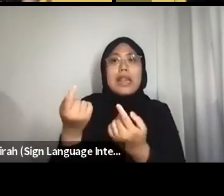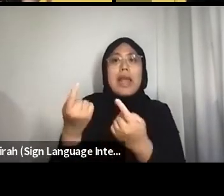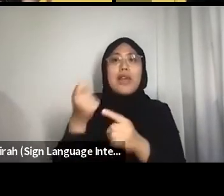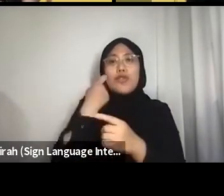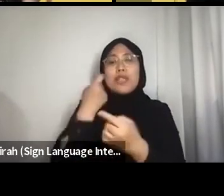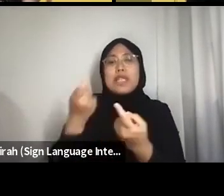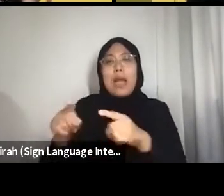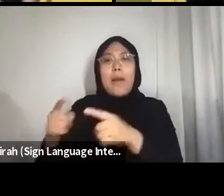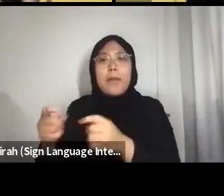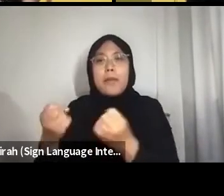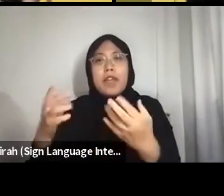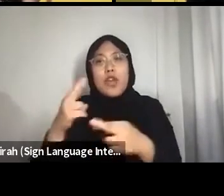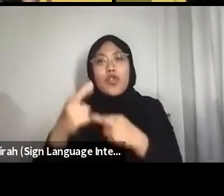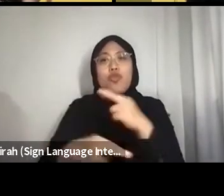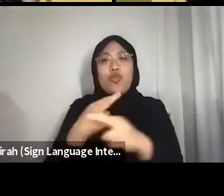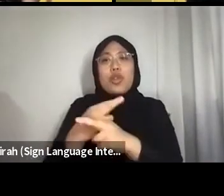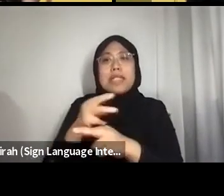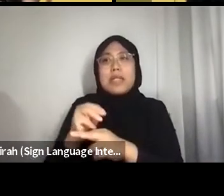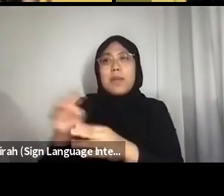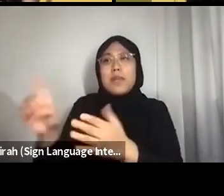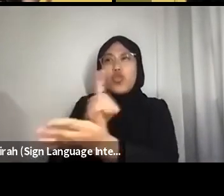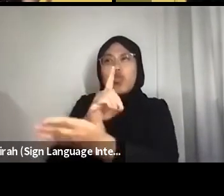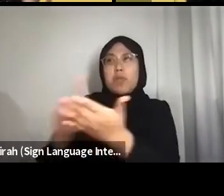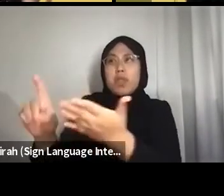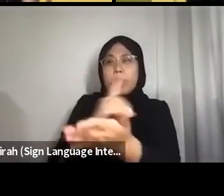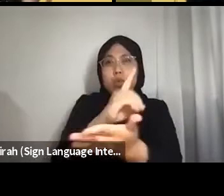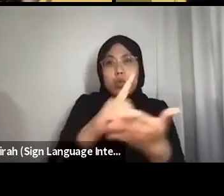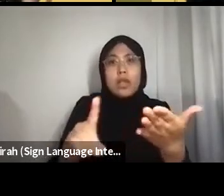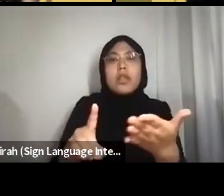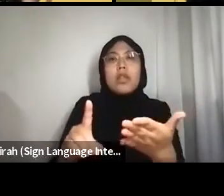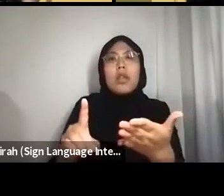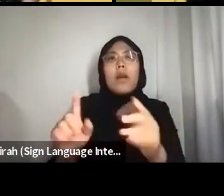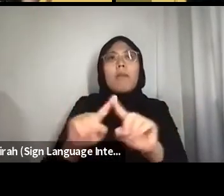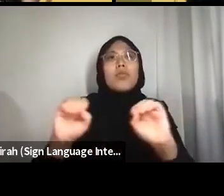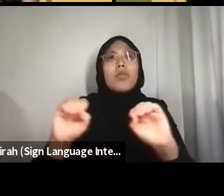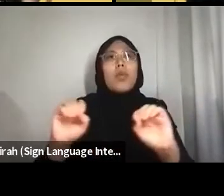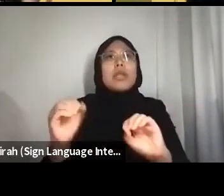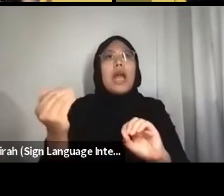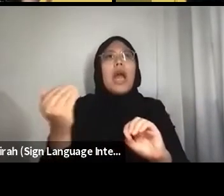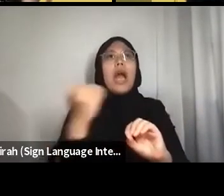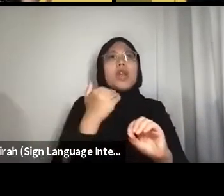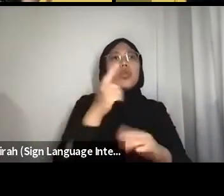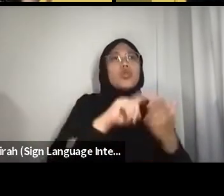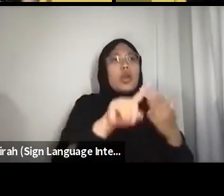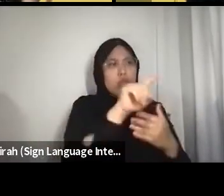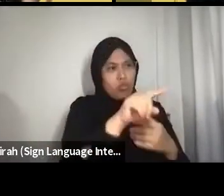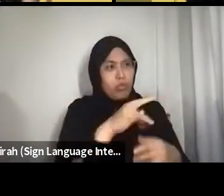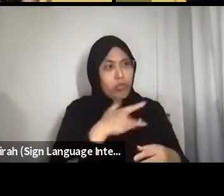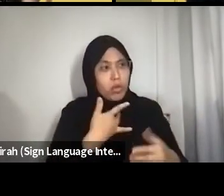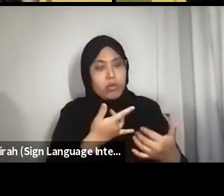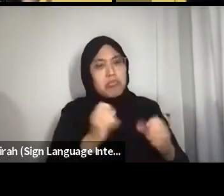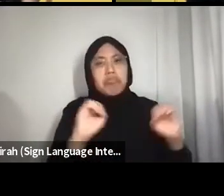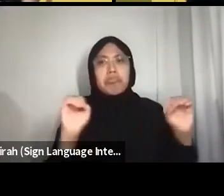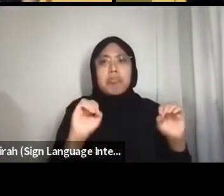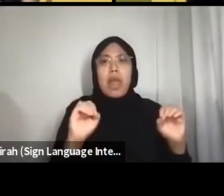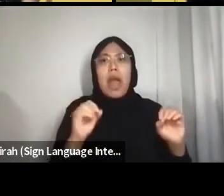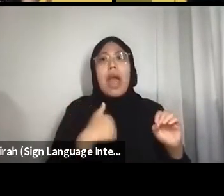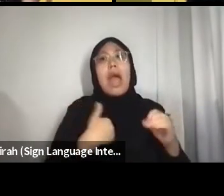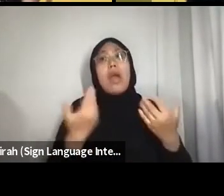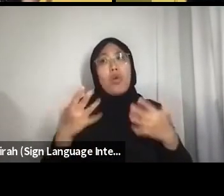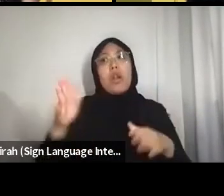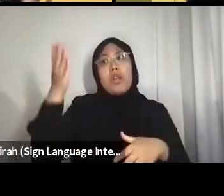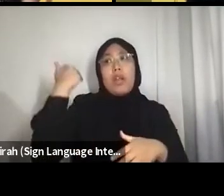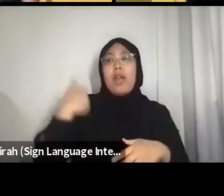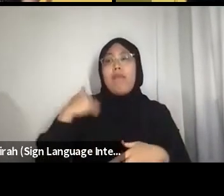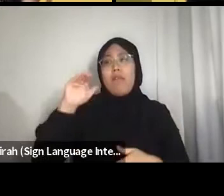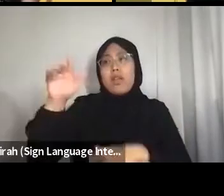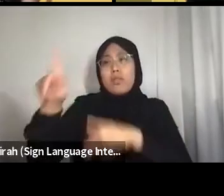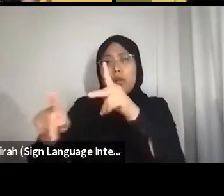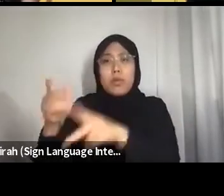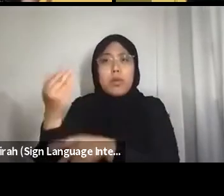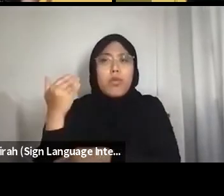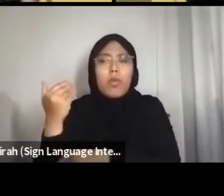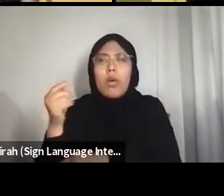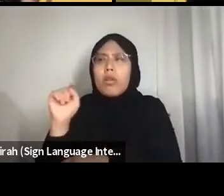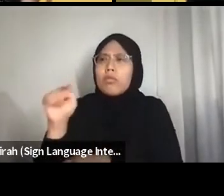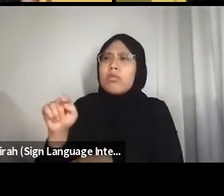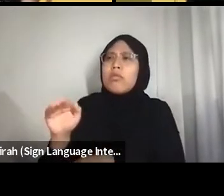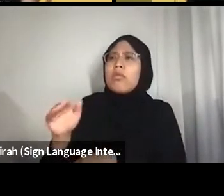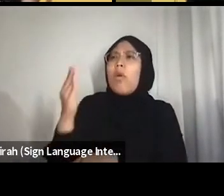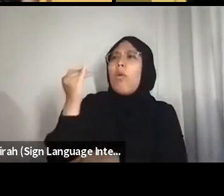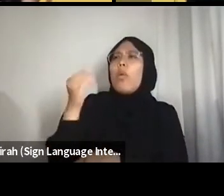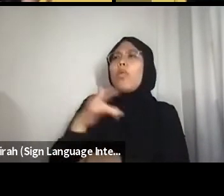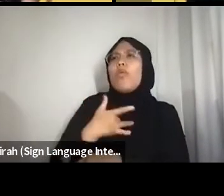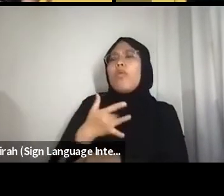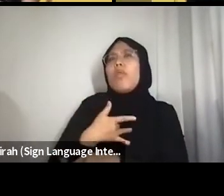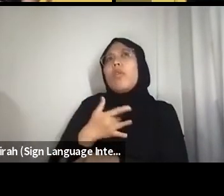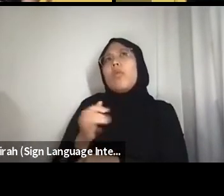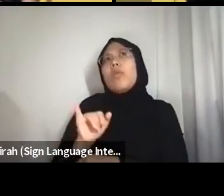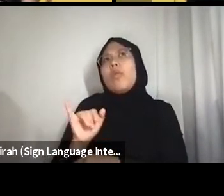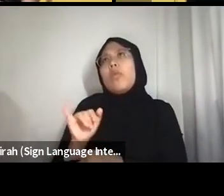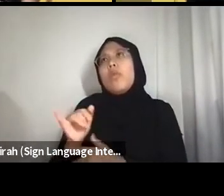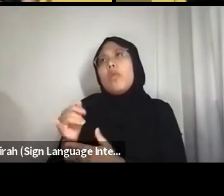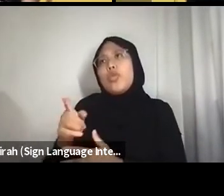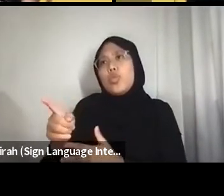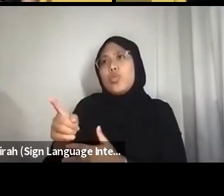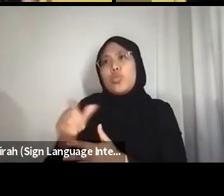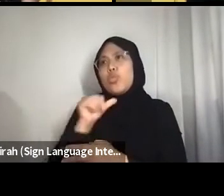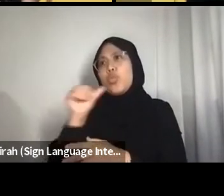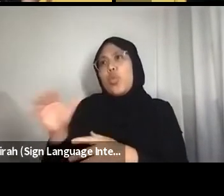But nobody is checking in to ask how someone is feeling. And I’ve asked people before, why do you feel like you are not part of this?